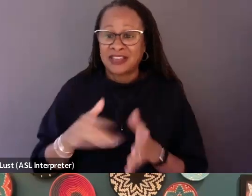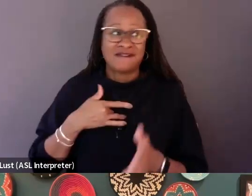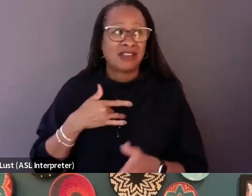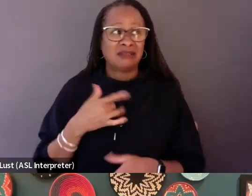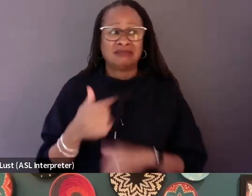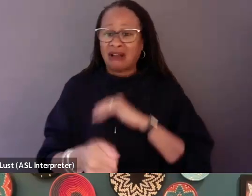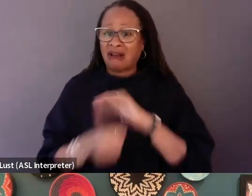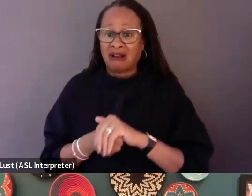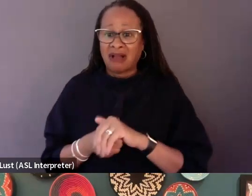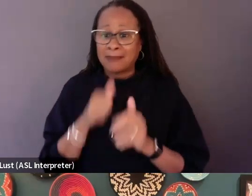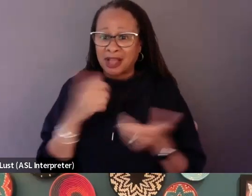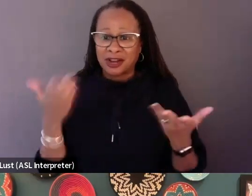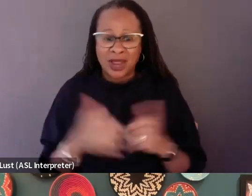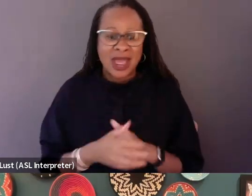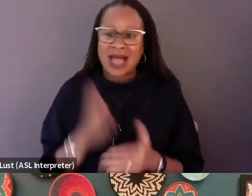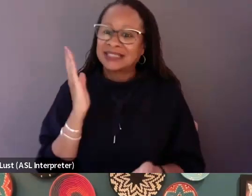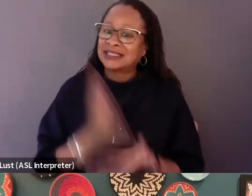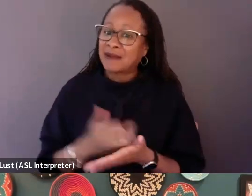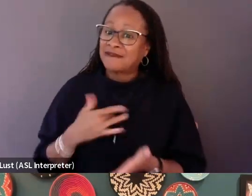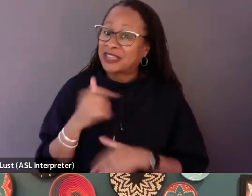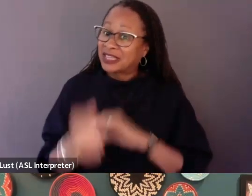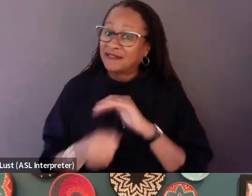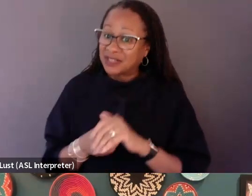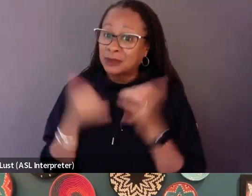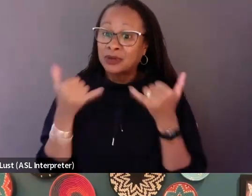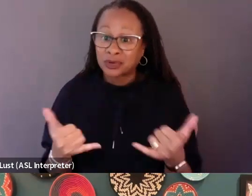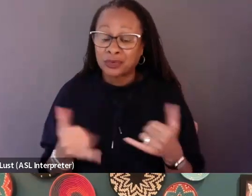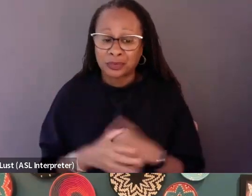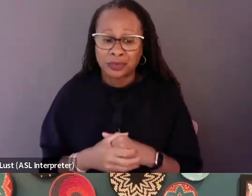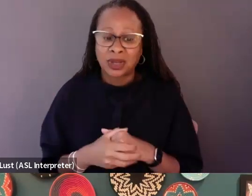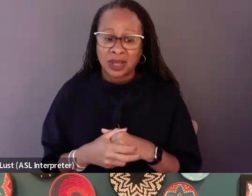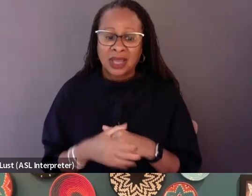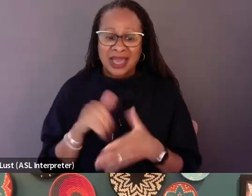I've stopped feeling invisible now. And in that way, Rakesh,